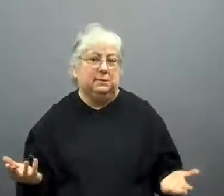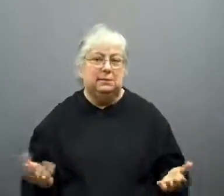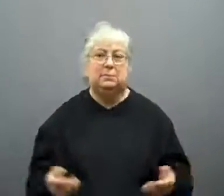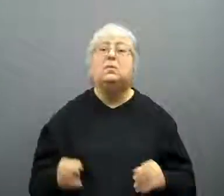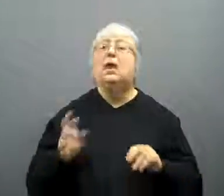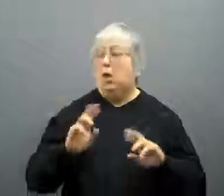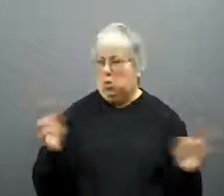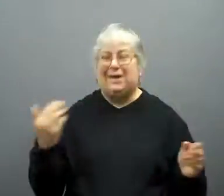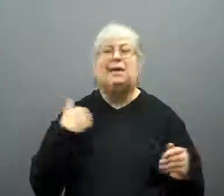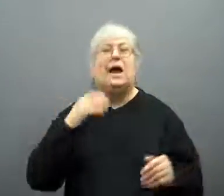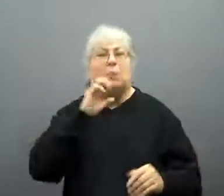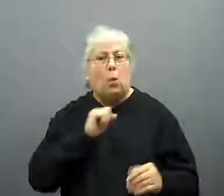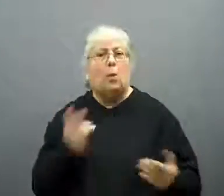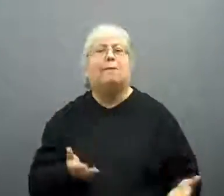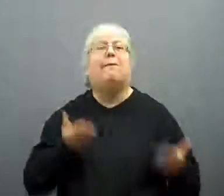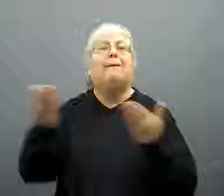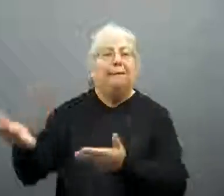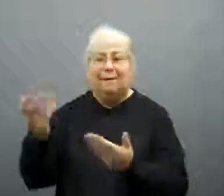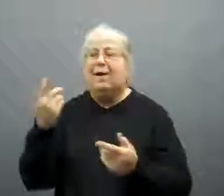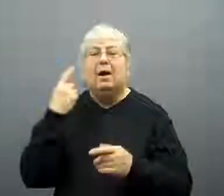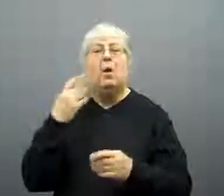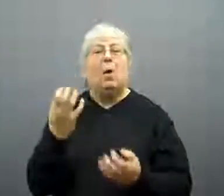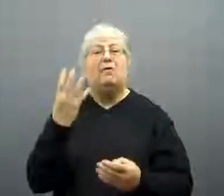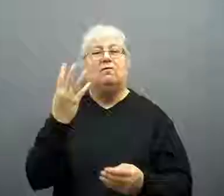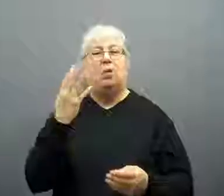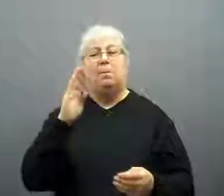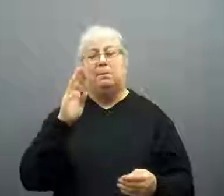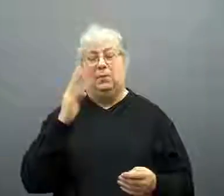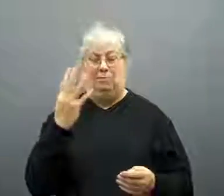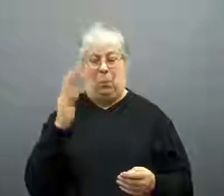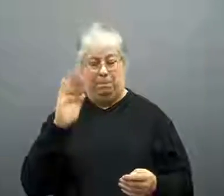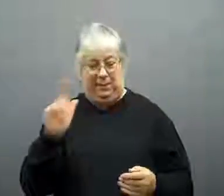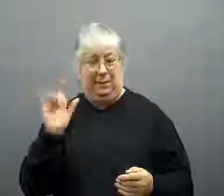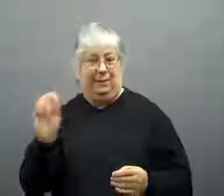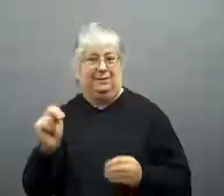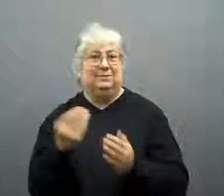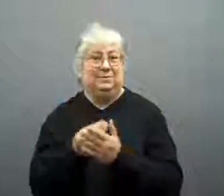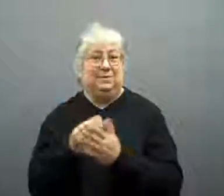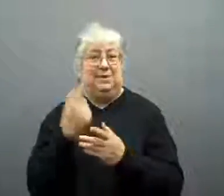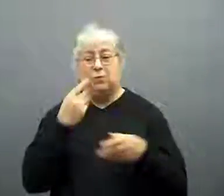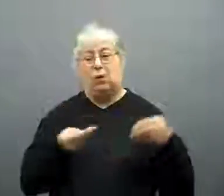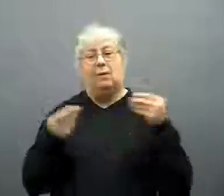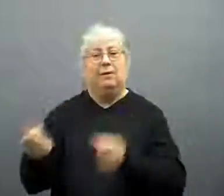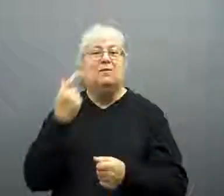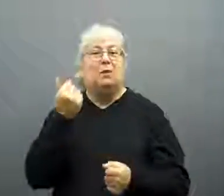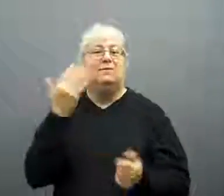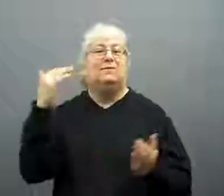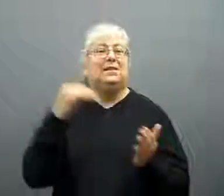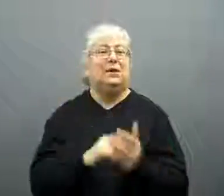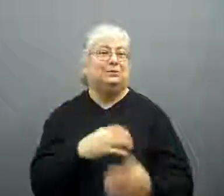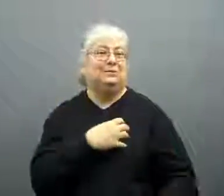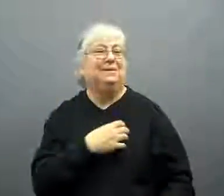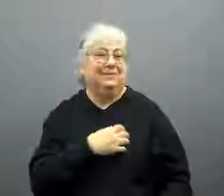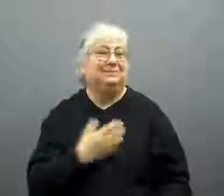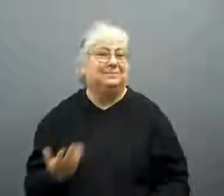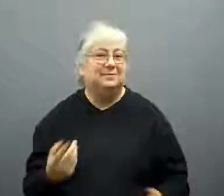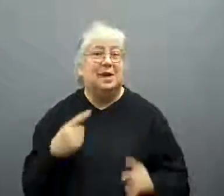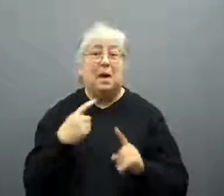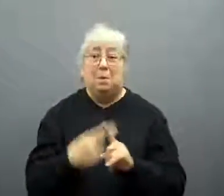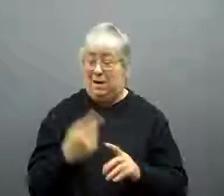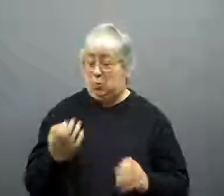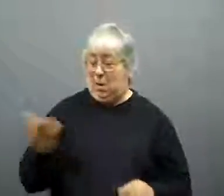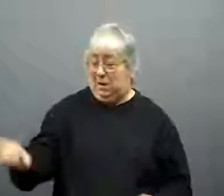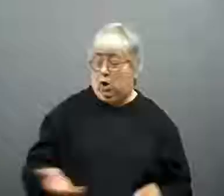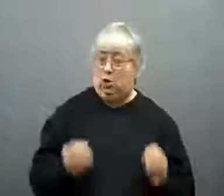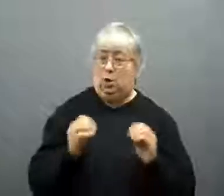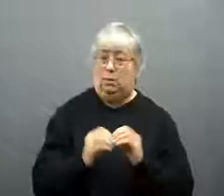There was already a proposal for $4 billion to hire 15,000 police officers.